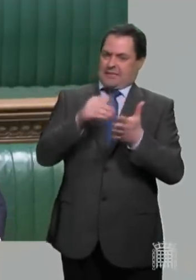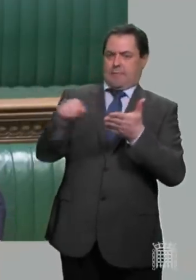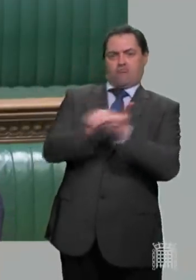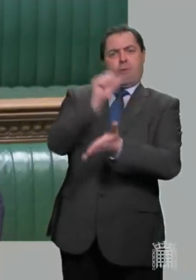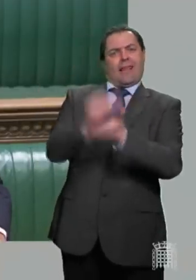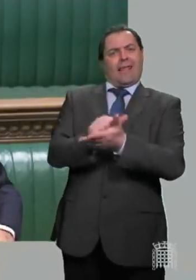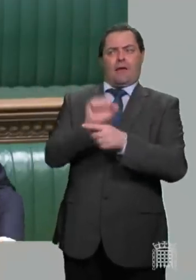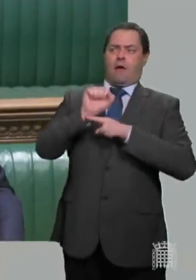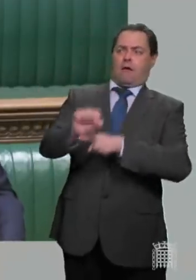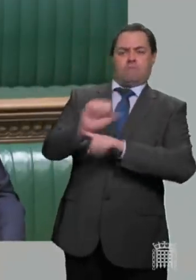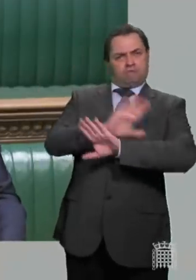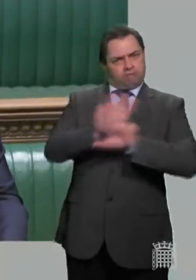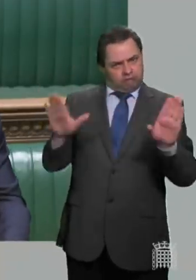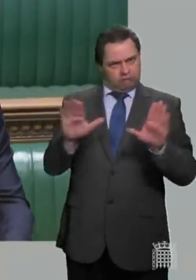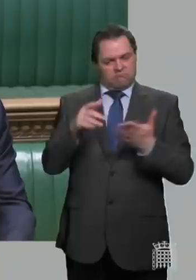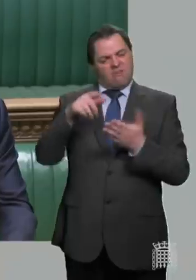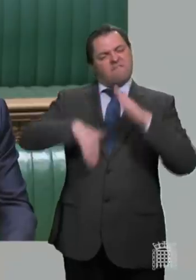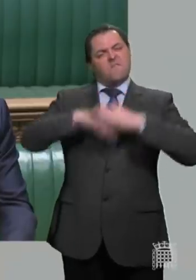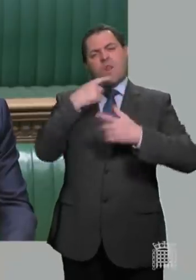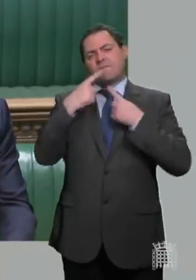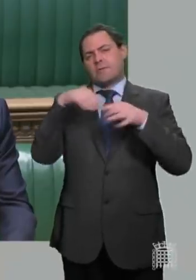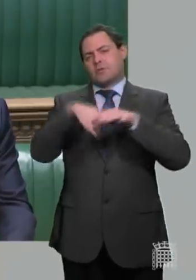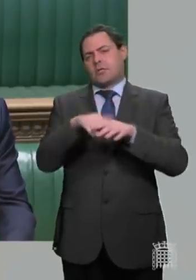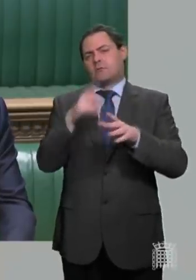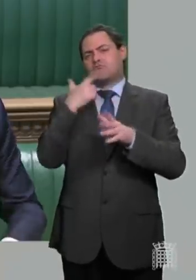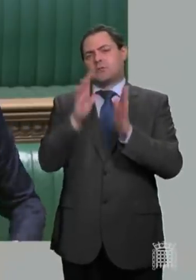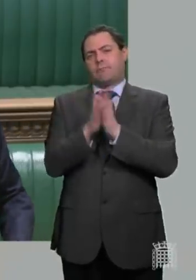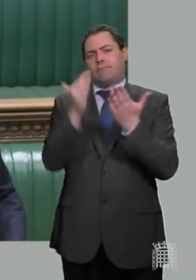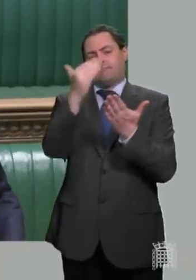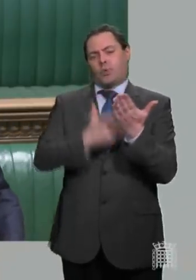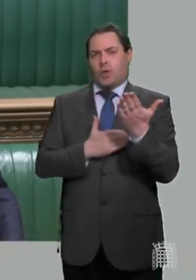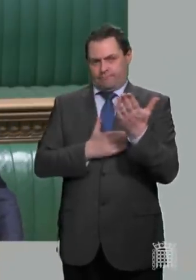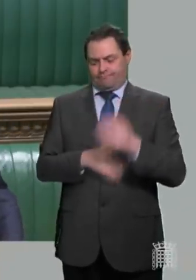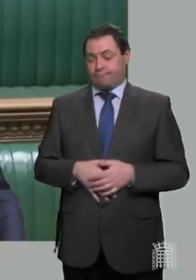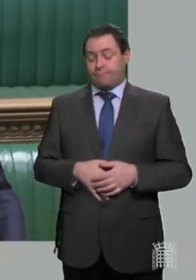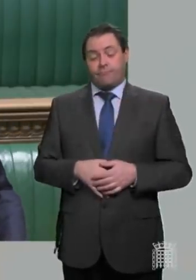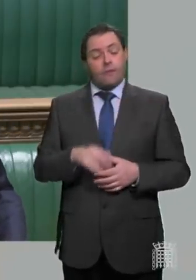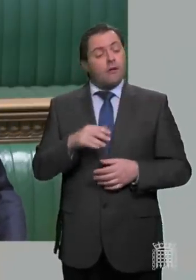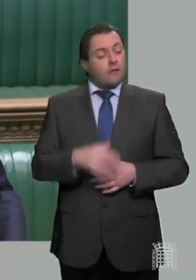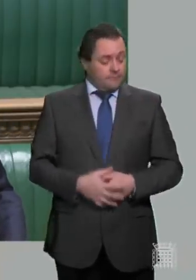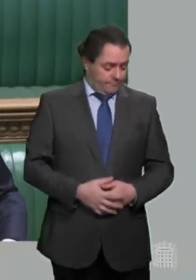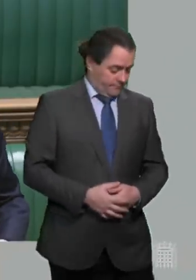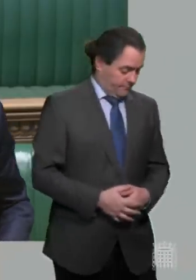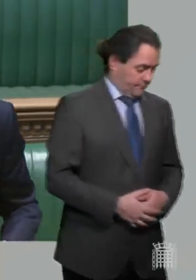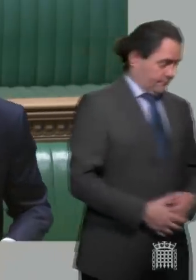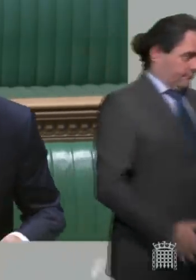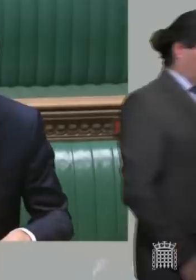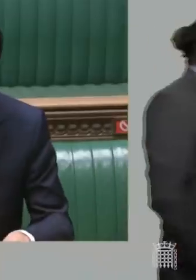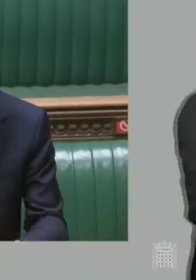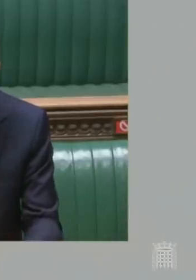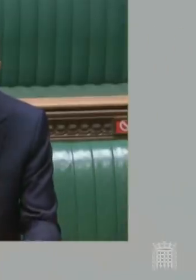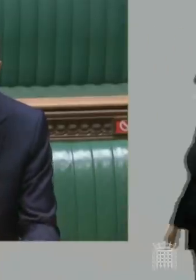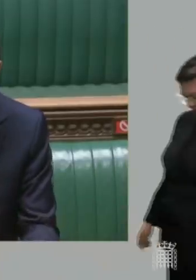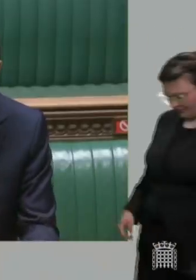full details are set out in the Red Book. The Government are providing businesses